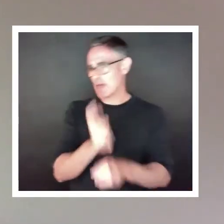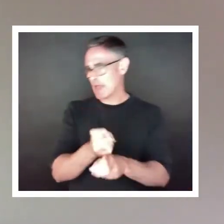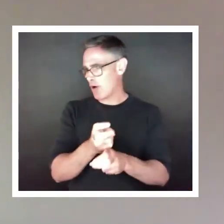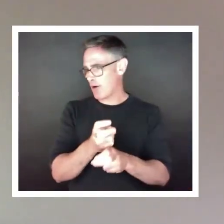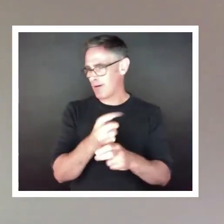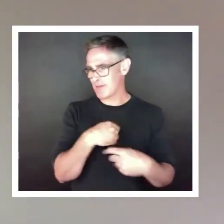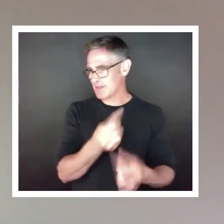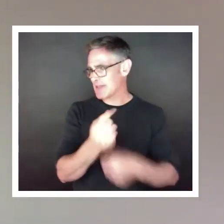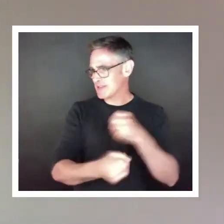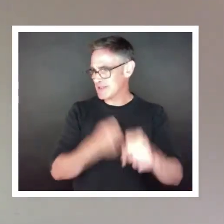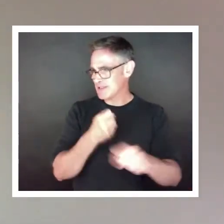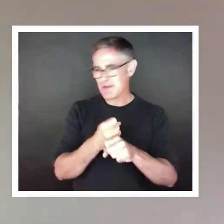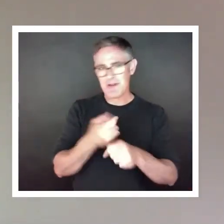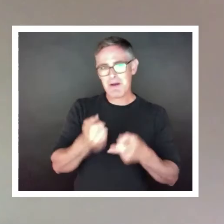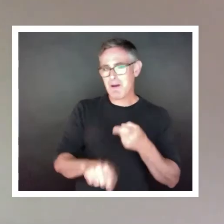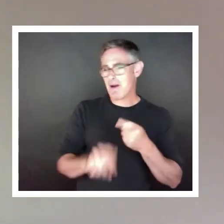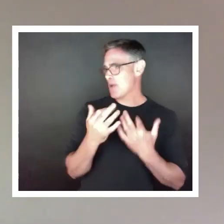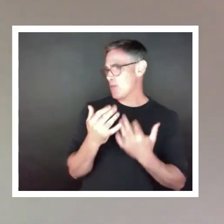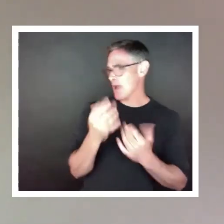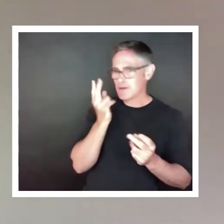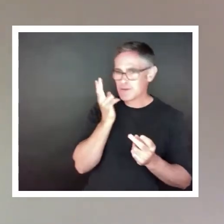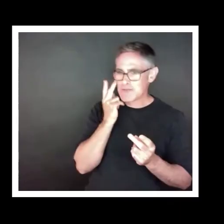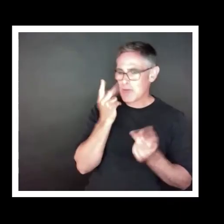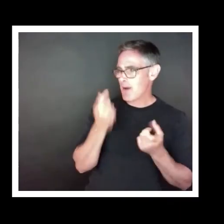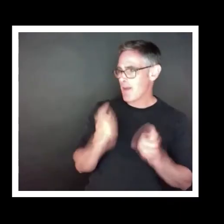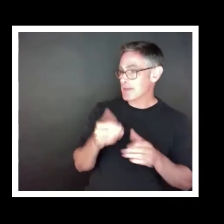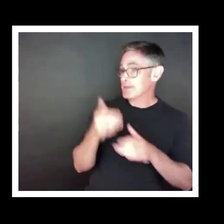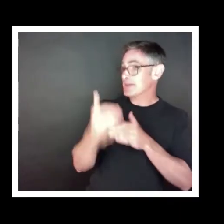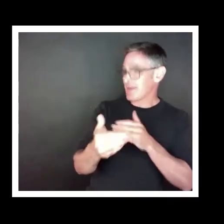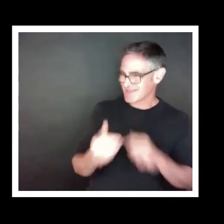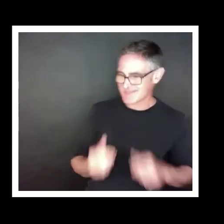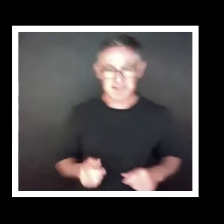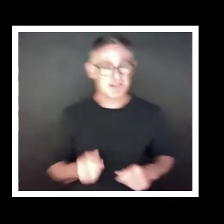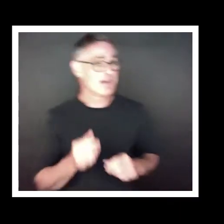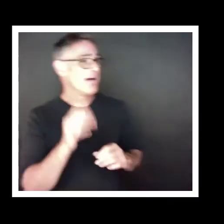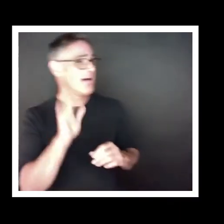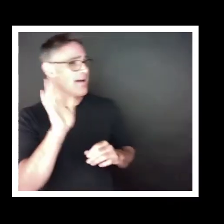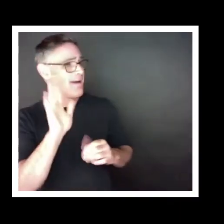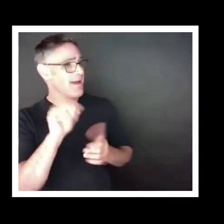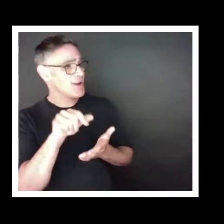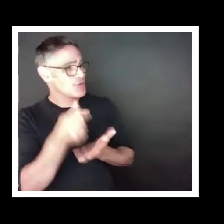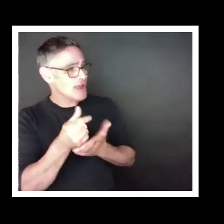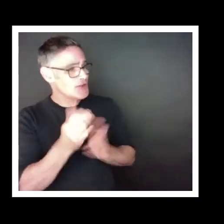I can't wait to hear what happens next for you. Hi, graduates, you've worked so tirelessly this year.